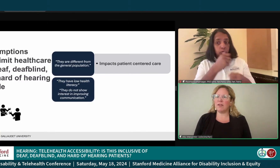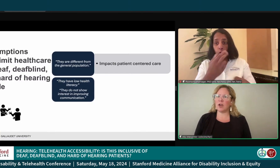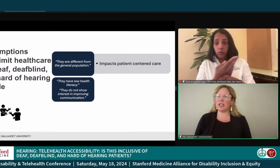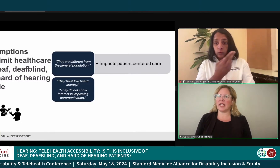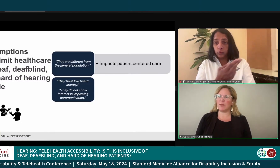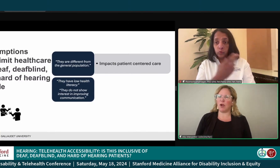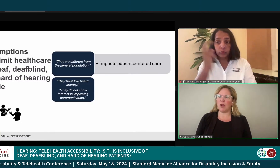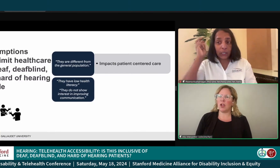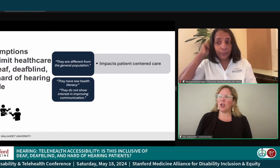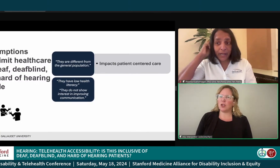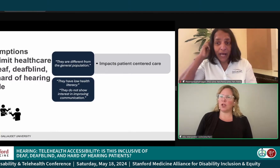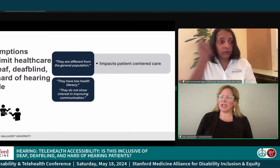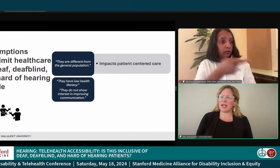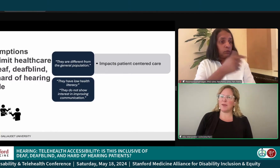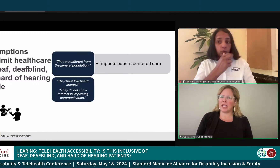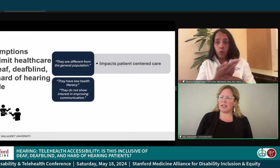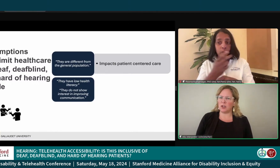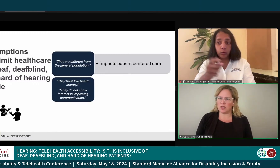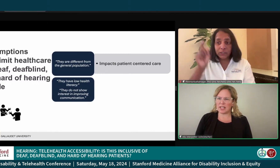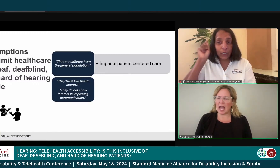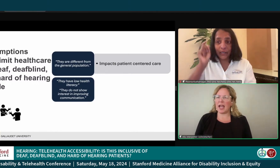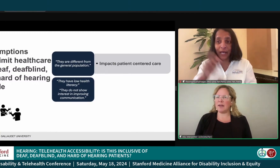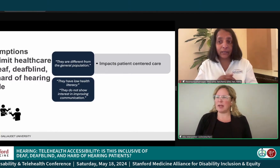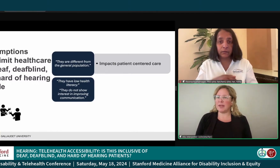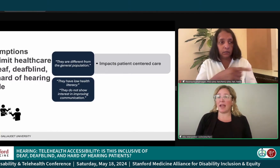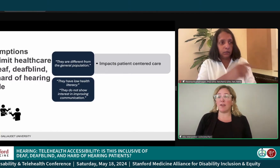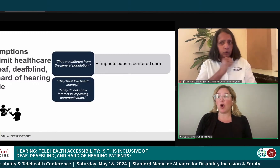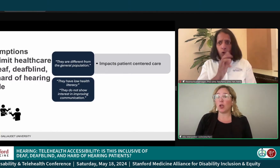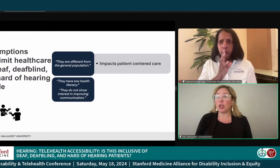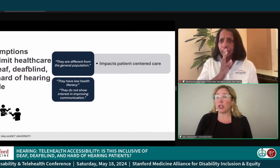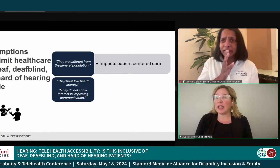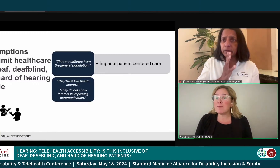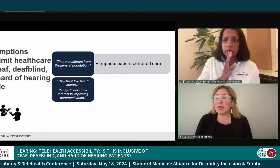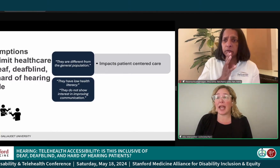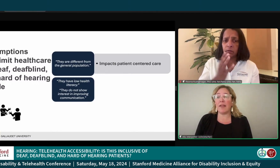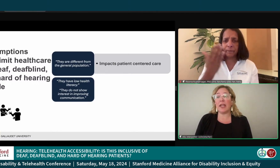For example, you look at them and they've used sign. Maybe they have a cochlear implant. They